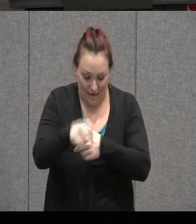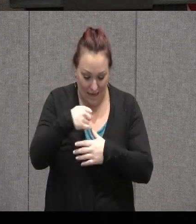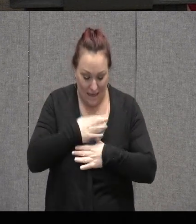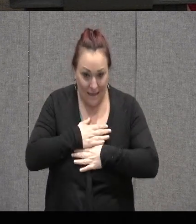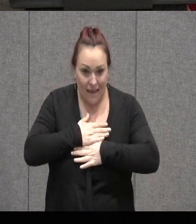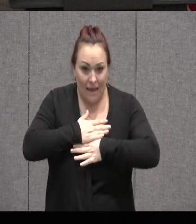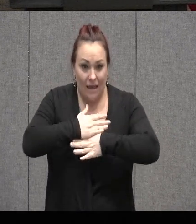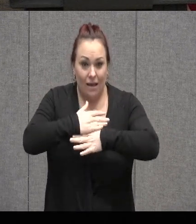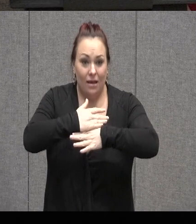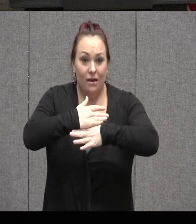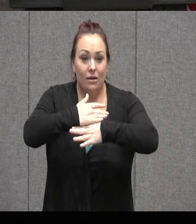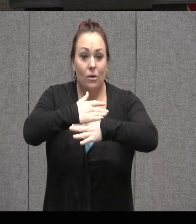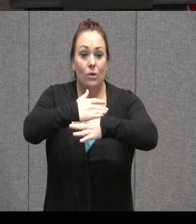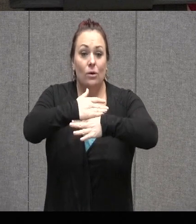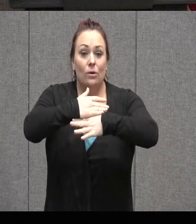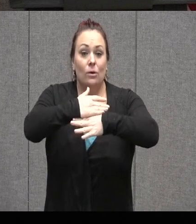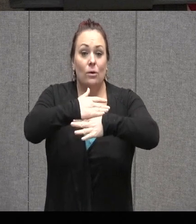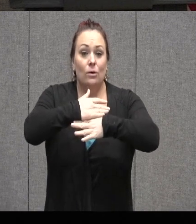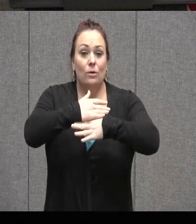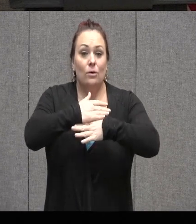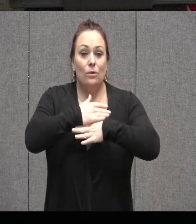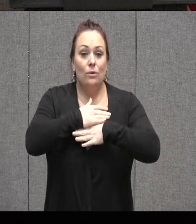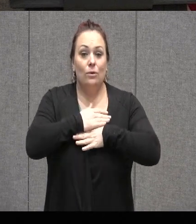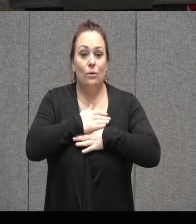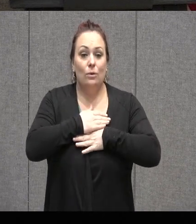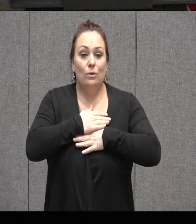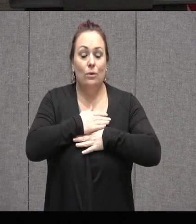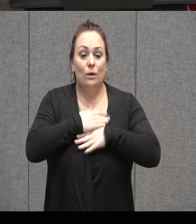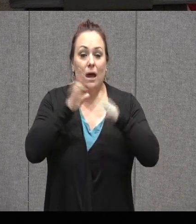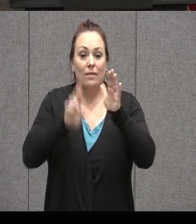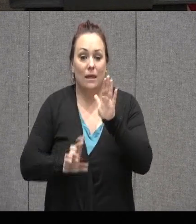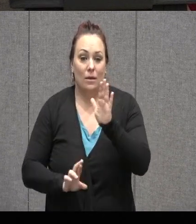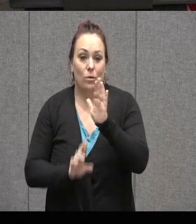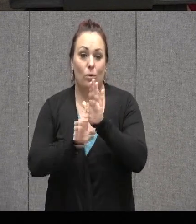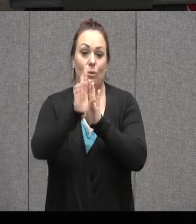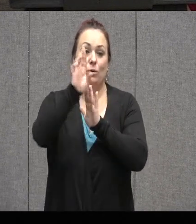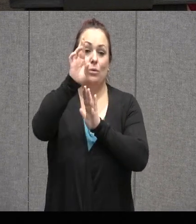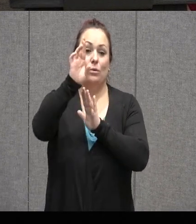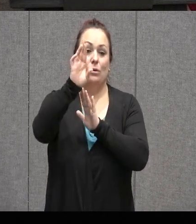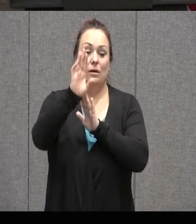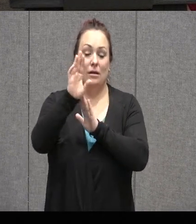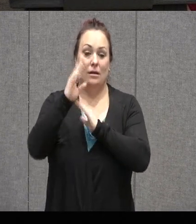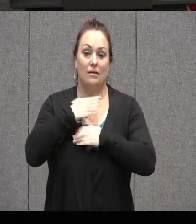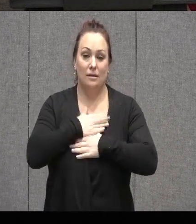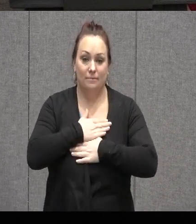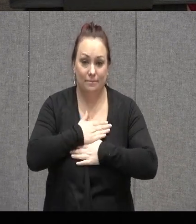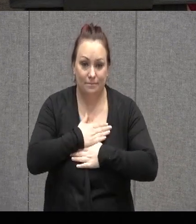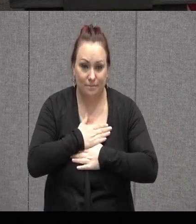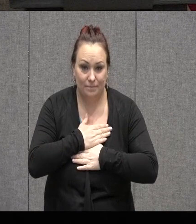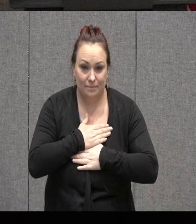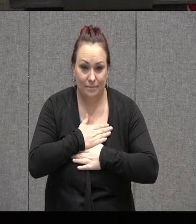(inhales deeply) and then blast off. (exhales deeply) deep breath in, (inhales deeply)